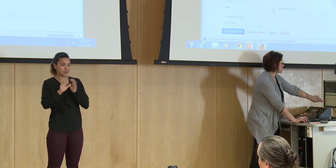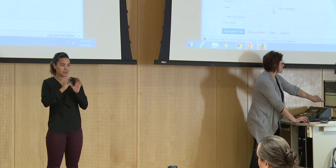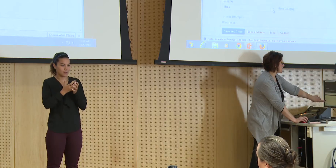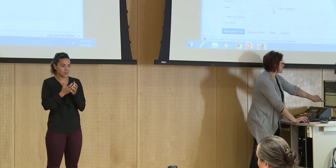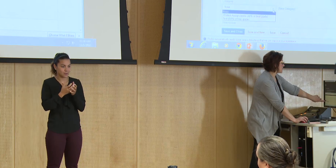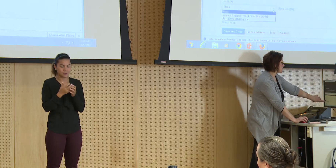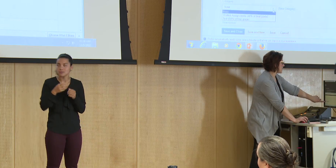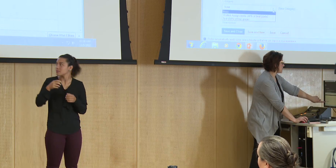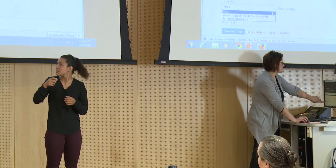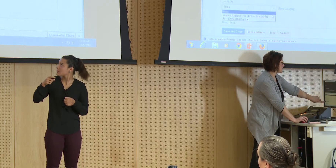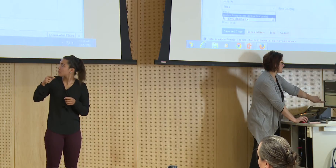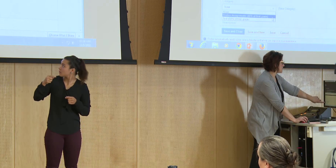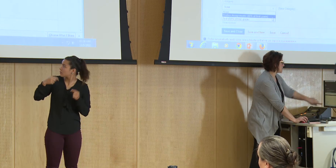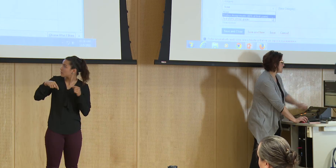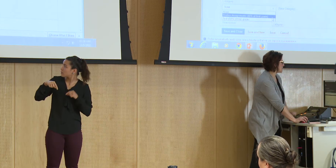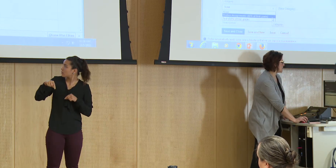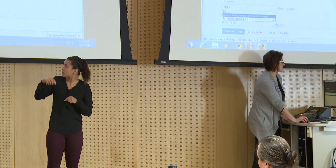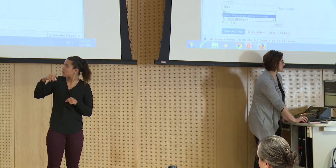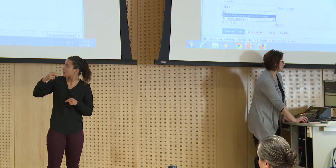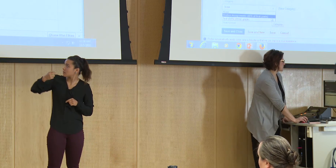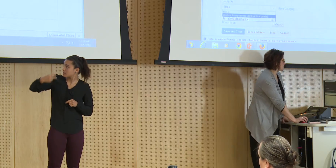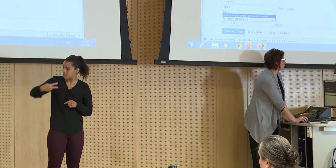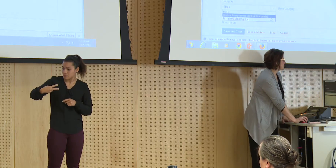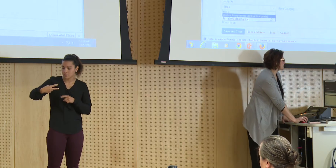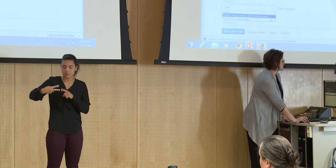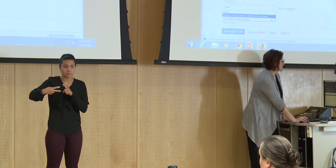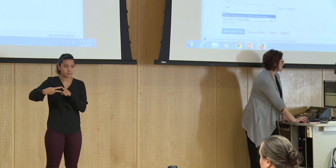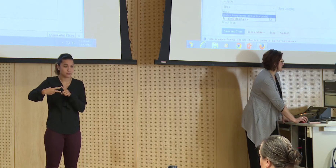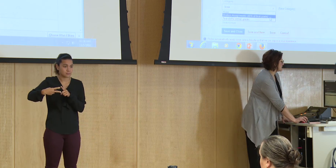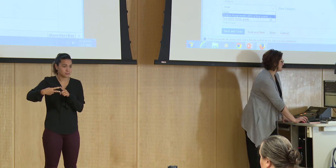For the category, I'm going to put it into "written assignments."